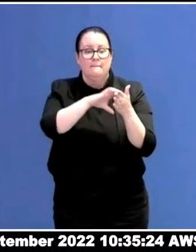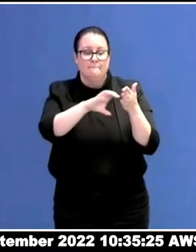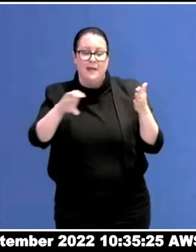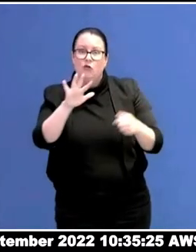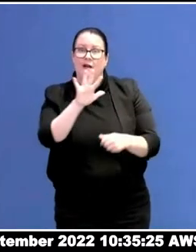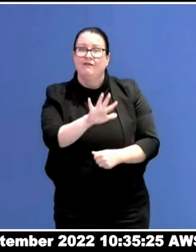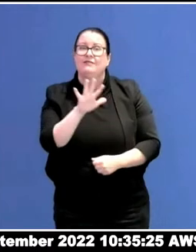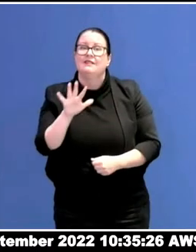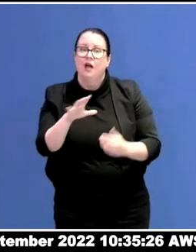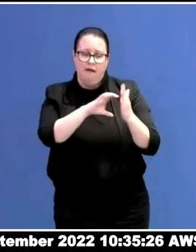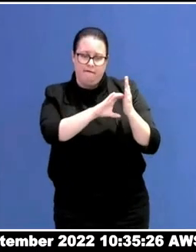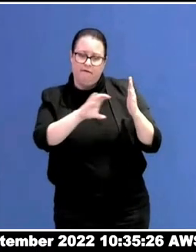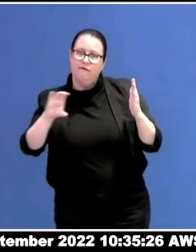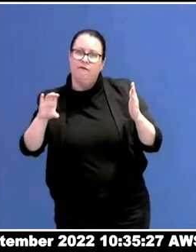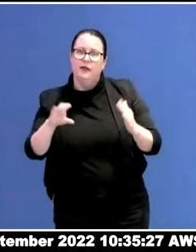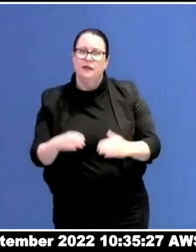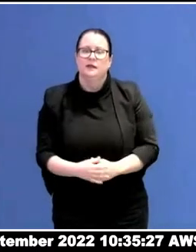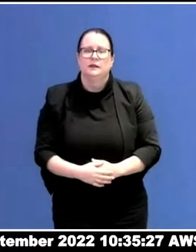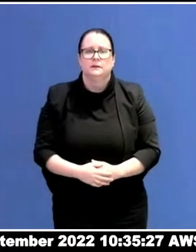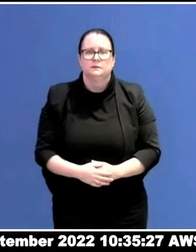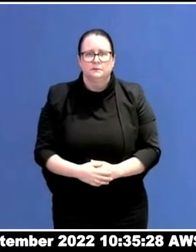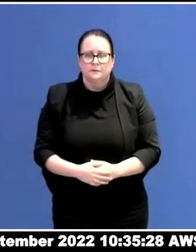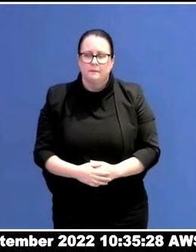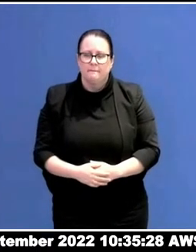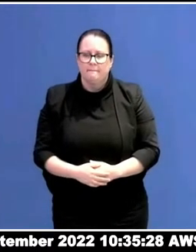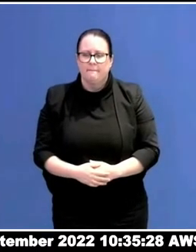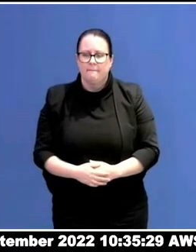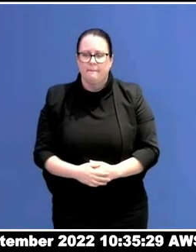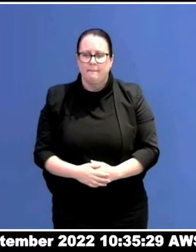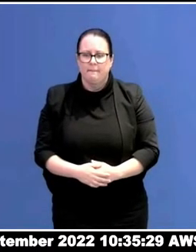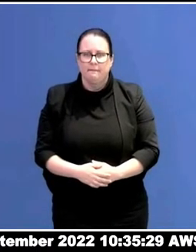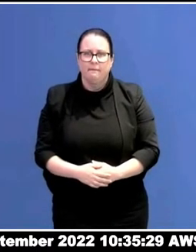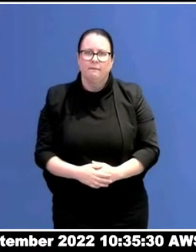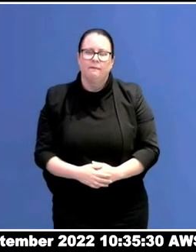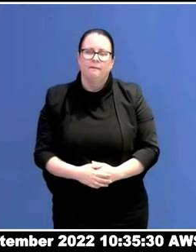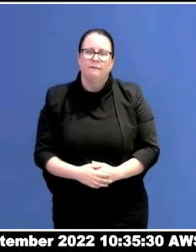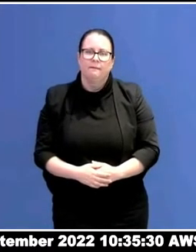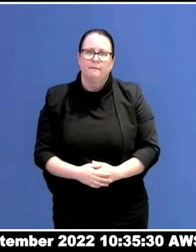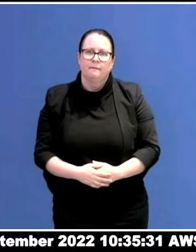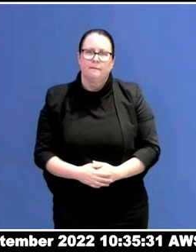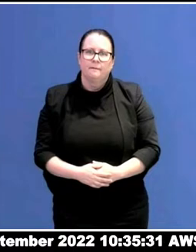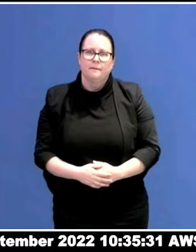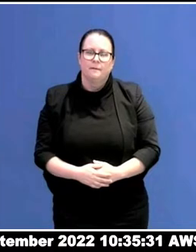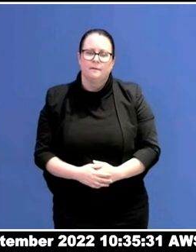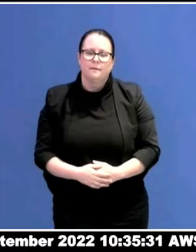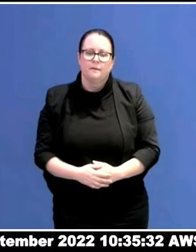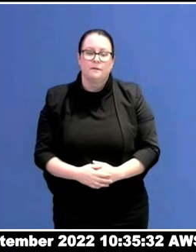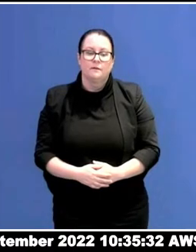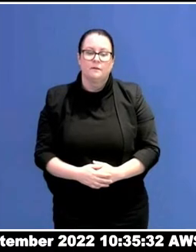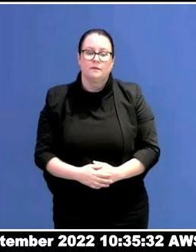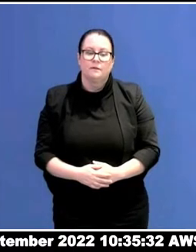Yes: